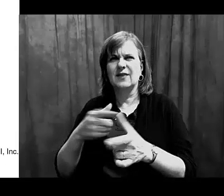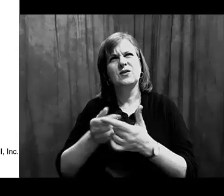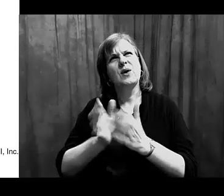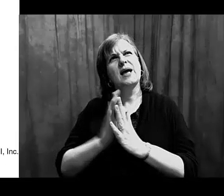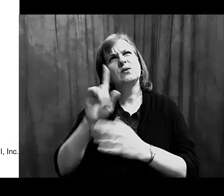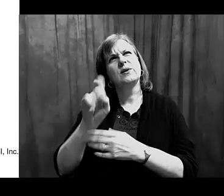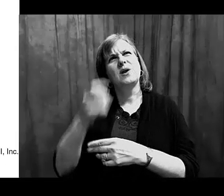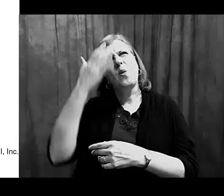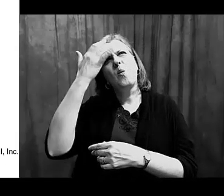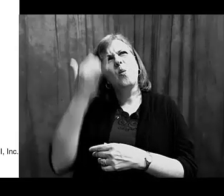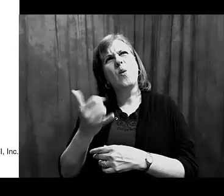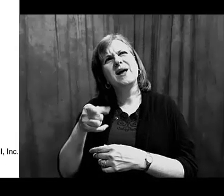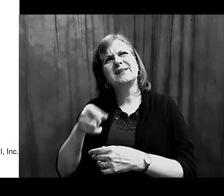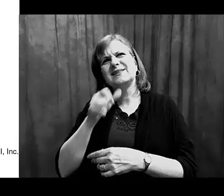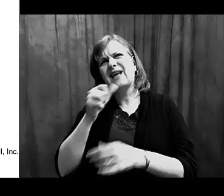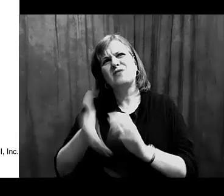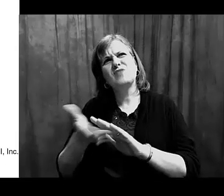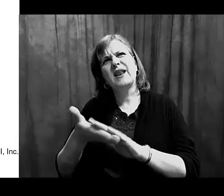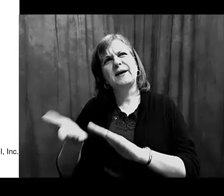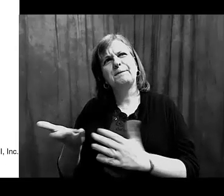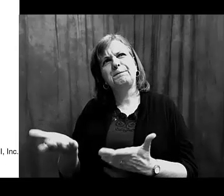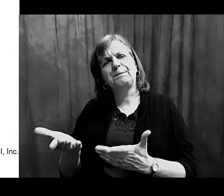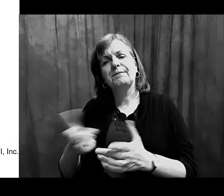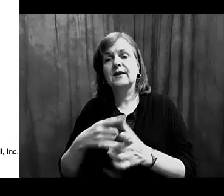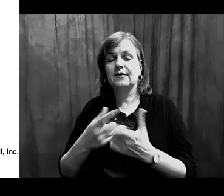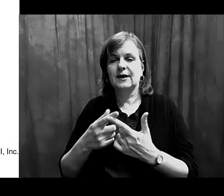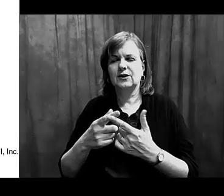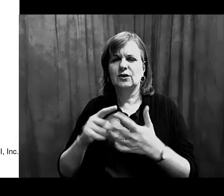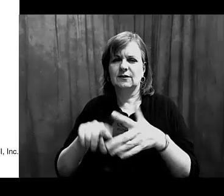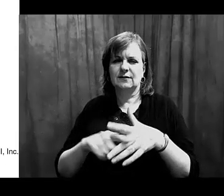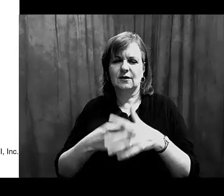start - that's a general observation! You start asking questions why doesn't my car start??